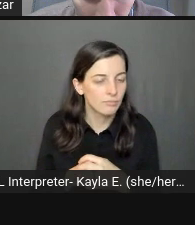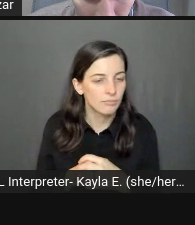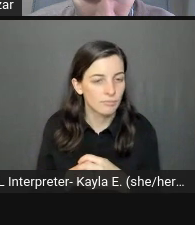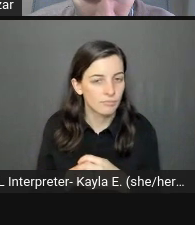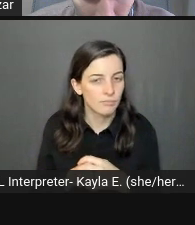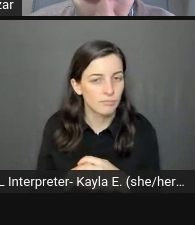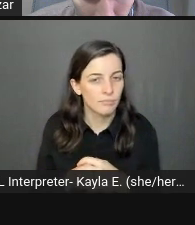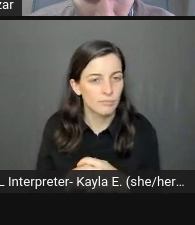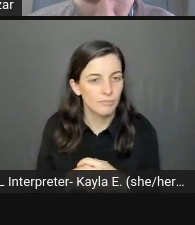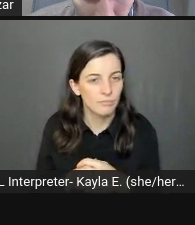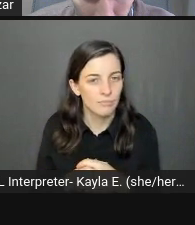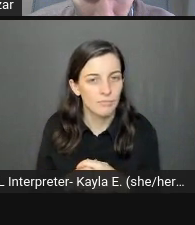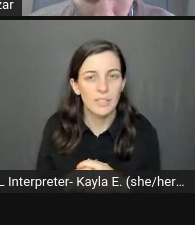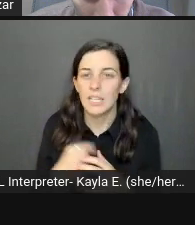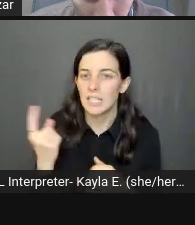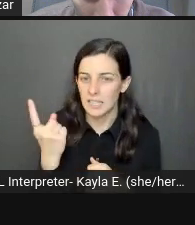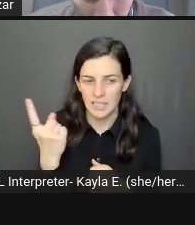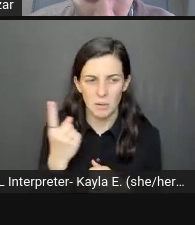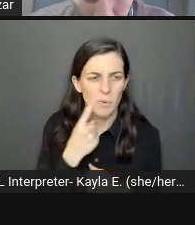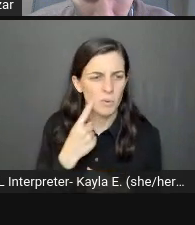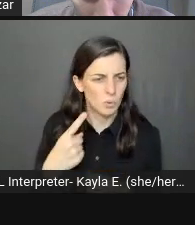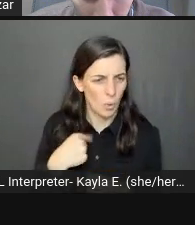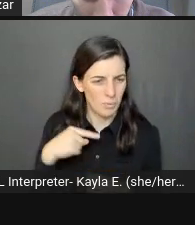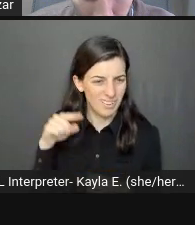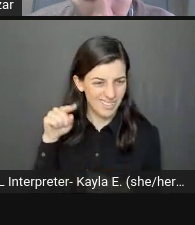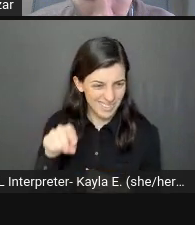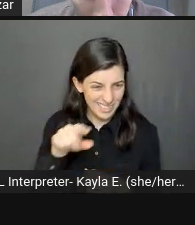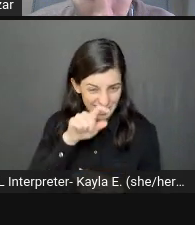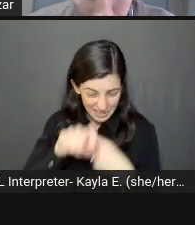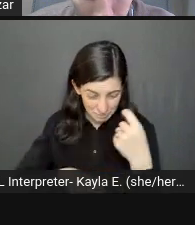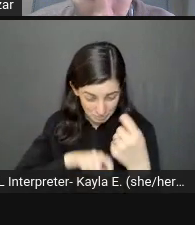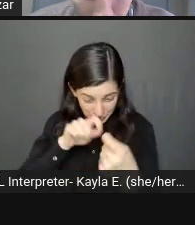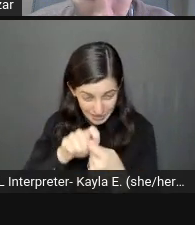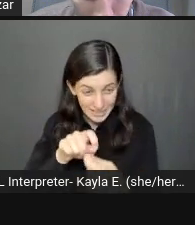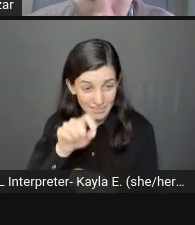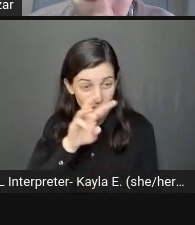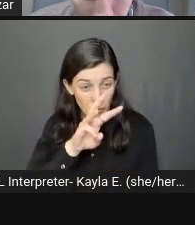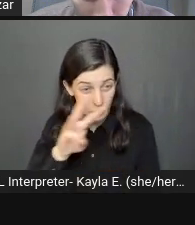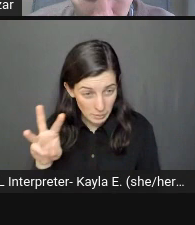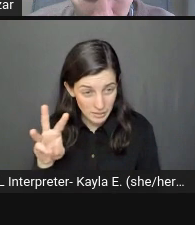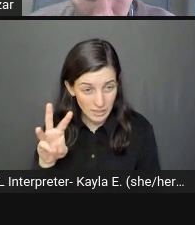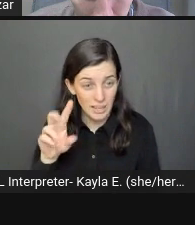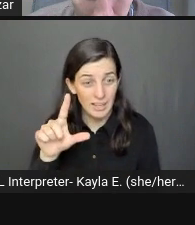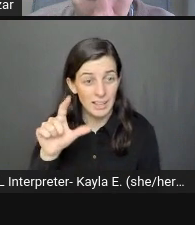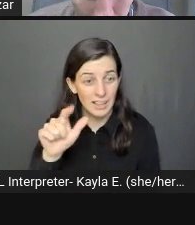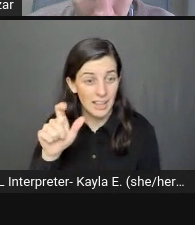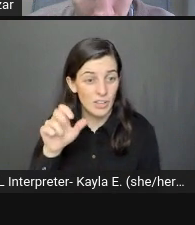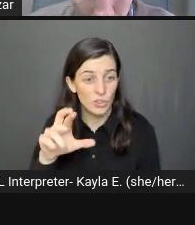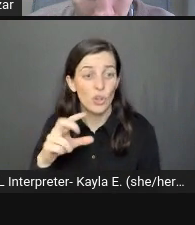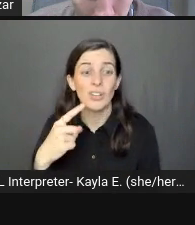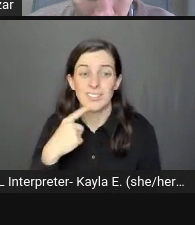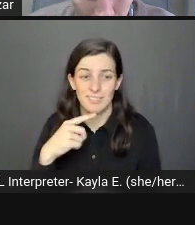that this website is inaccessible and that he had serious issues in booking his part.